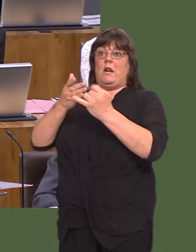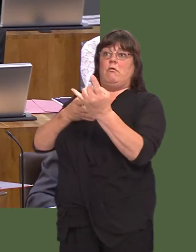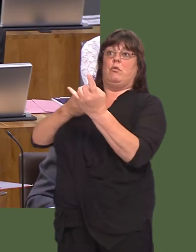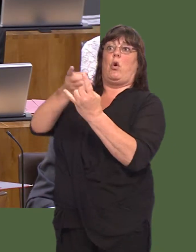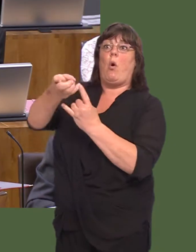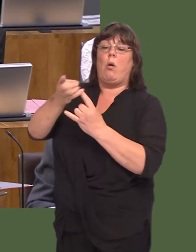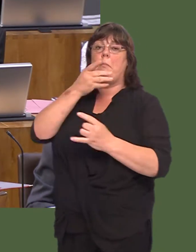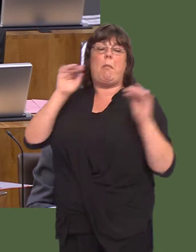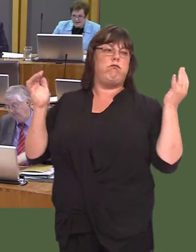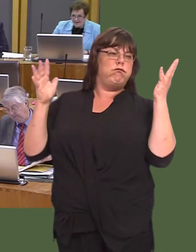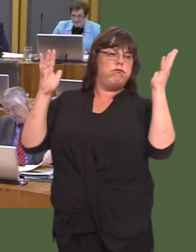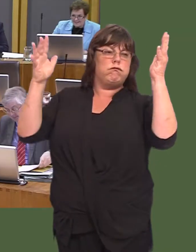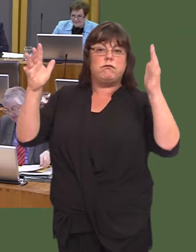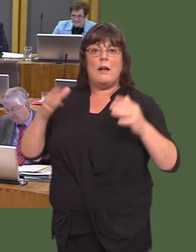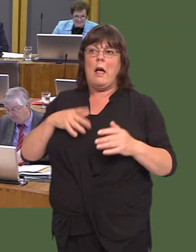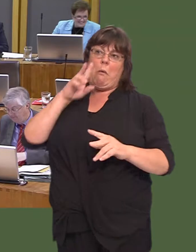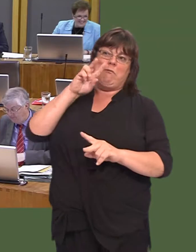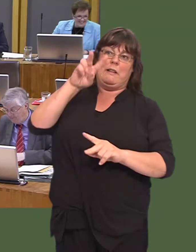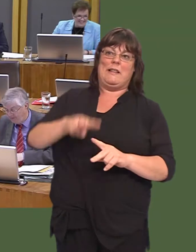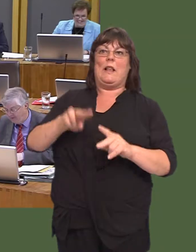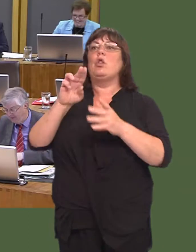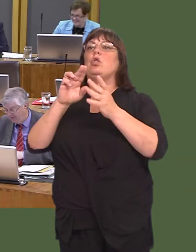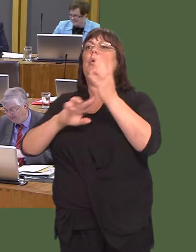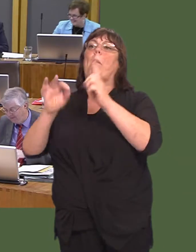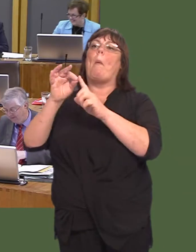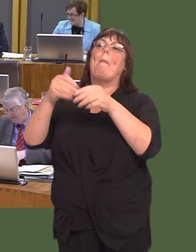I can see the Member for Newport EastóIím sure the Member for Newport West as wellóbeaming, when I mentioned that.